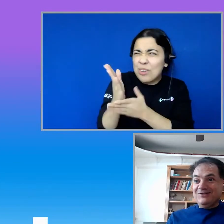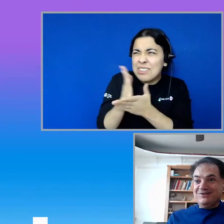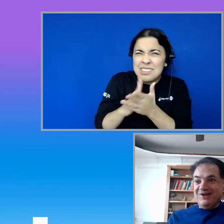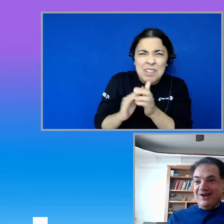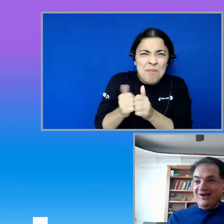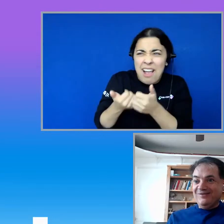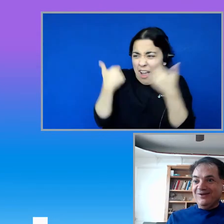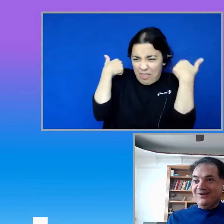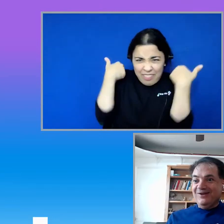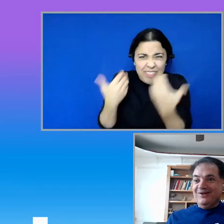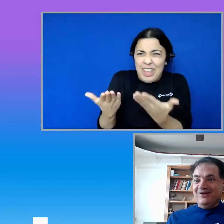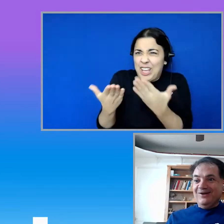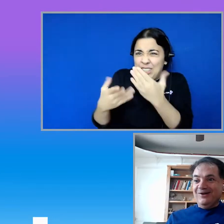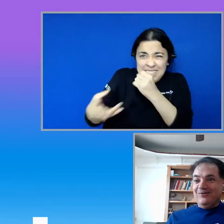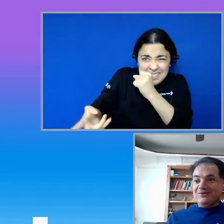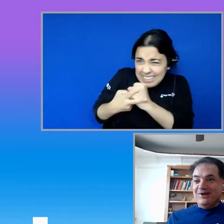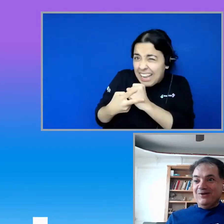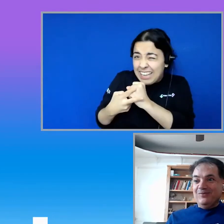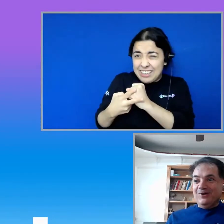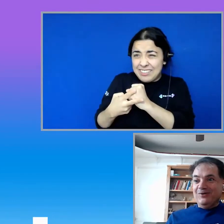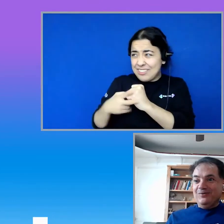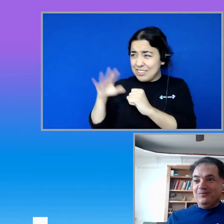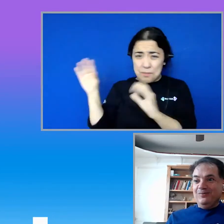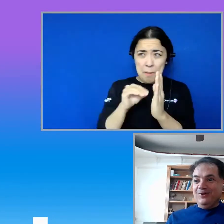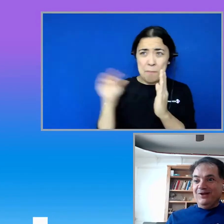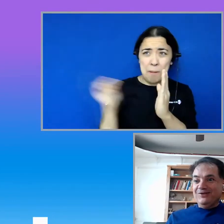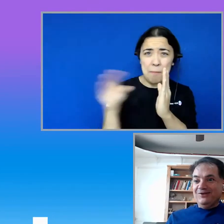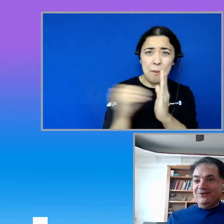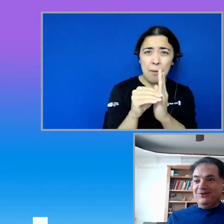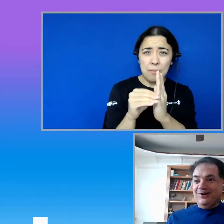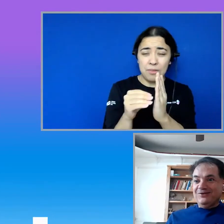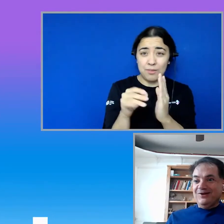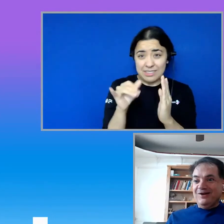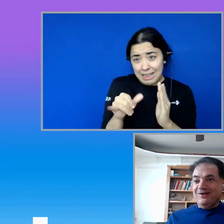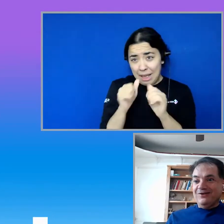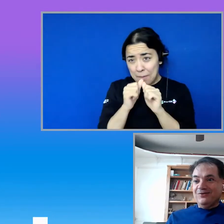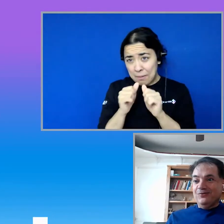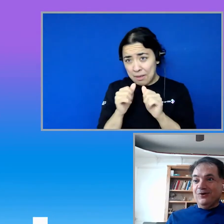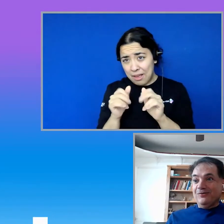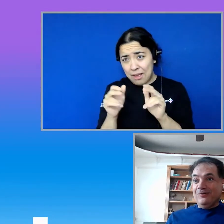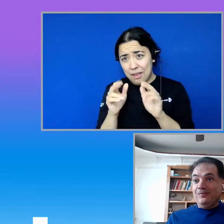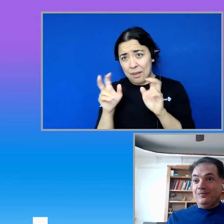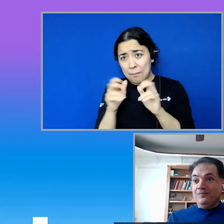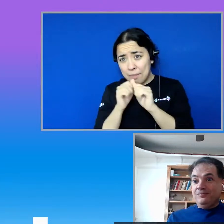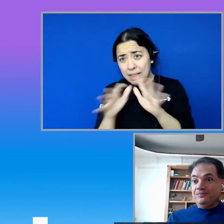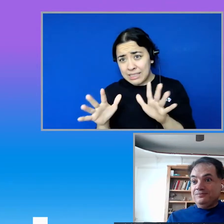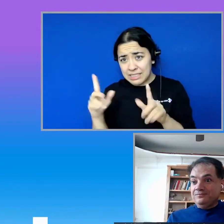miraculously saved. Was that a big blessing to you guys to have